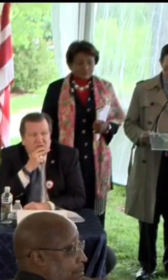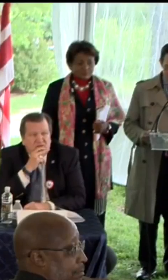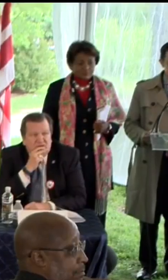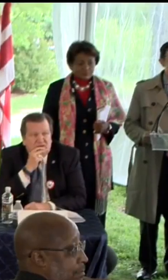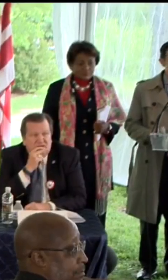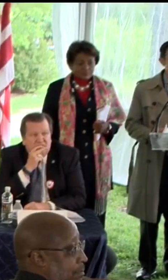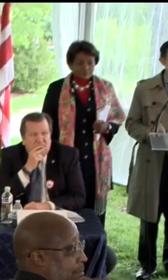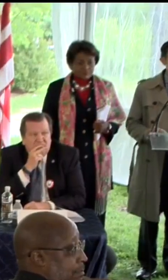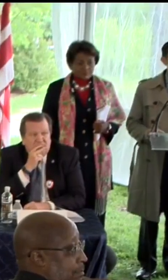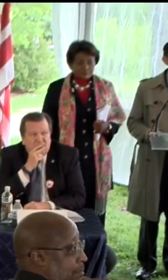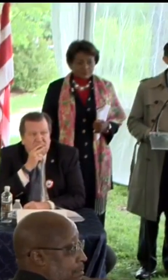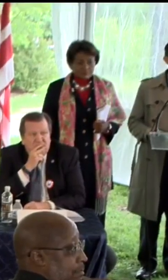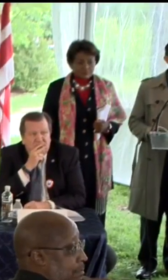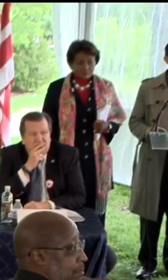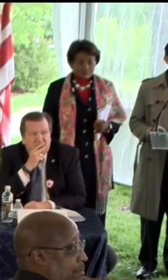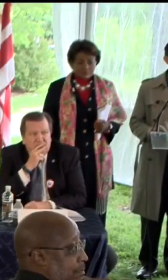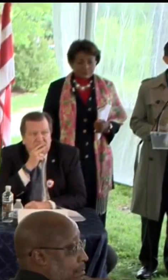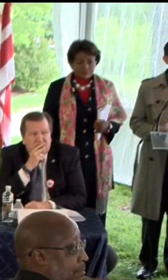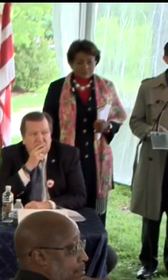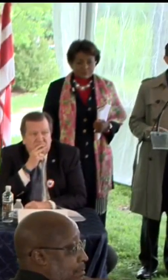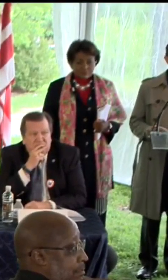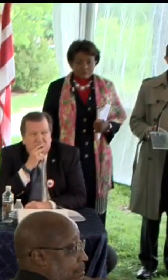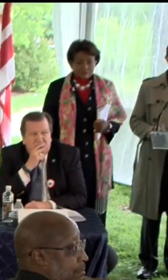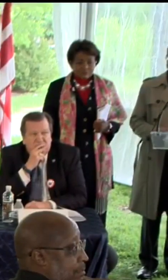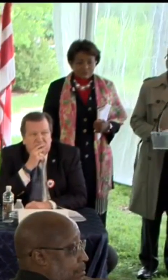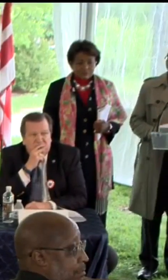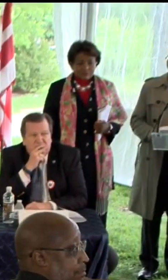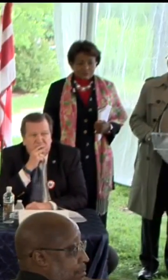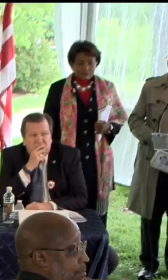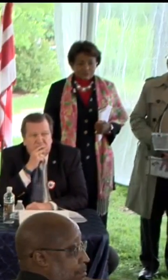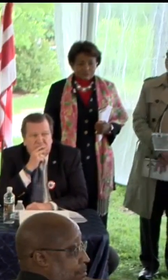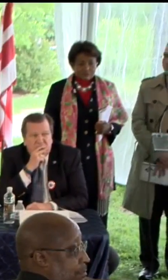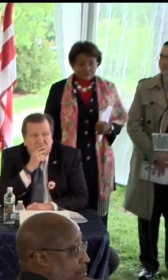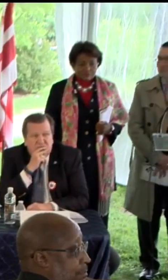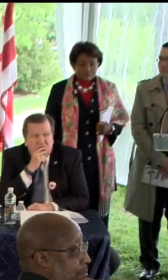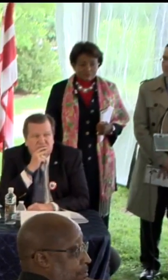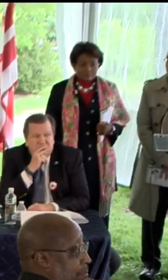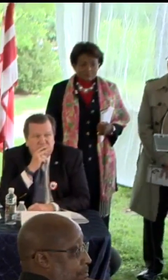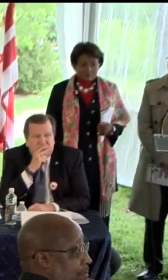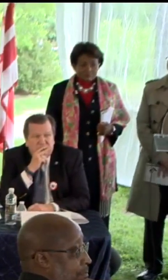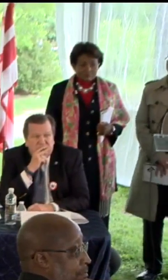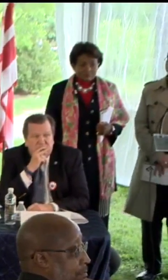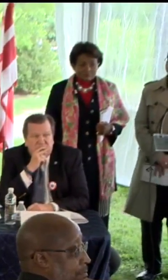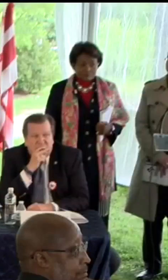WHY THE NAME NEW COLUMBIA. 15 STATES HAVE THE NAMES FROM RIVERS THAT RUN THROUGH THEM OR